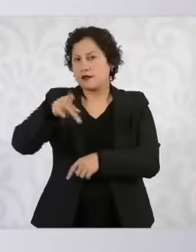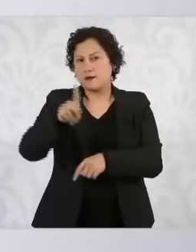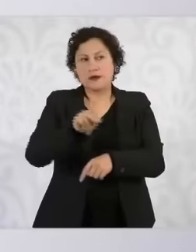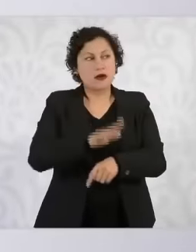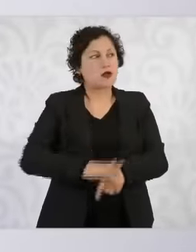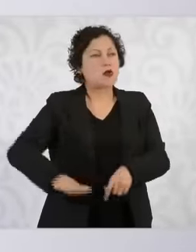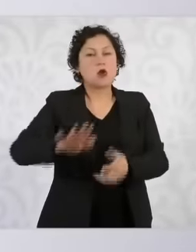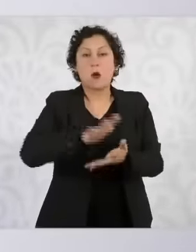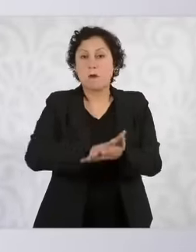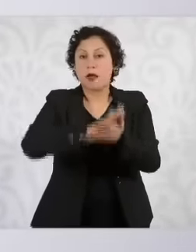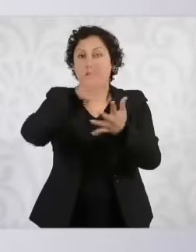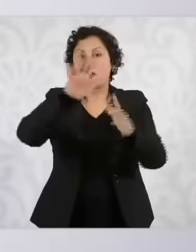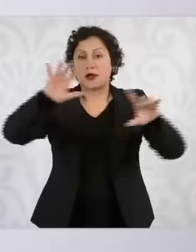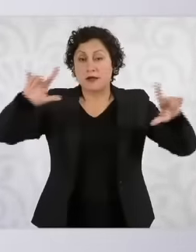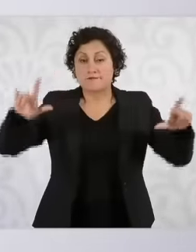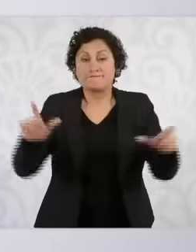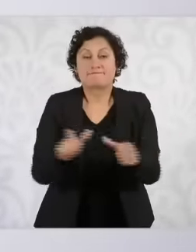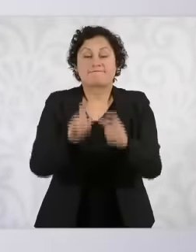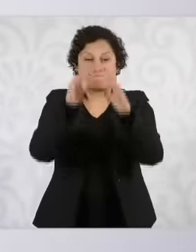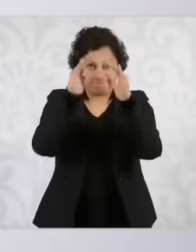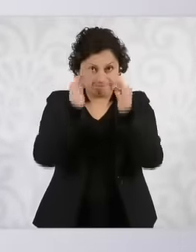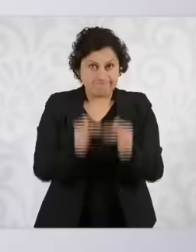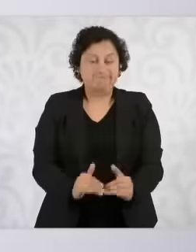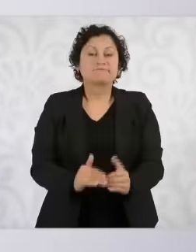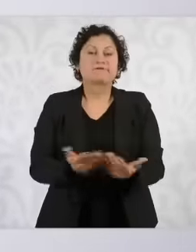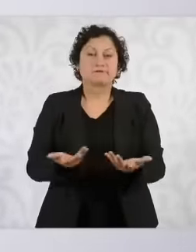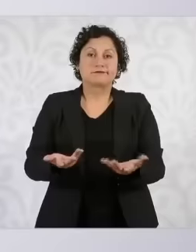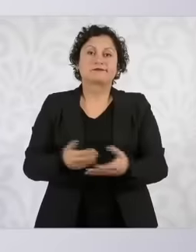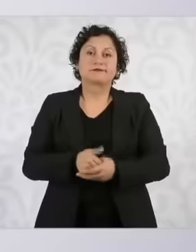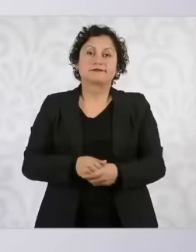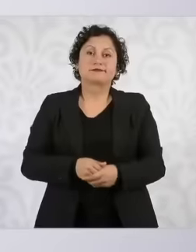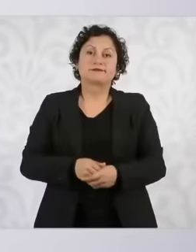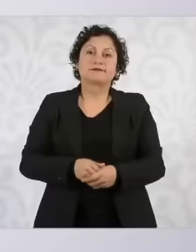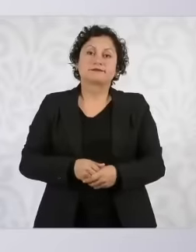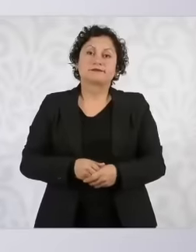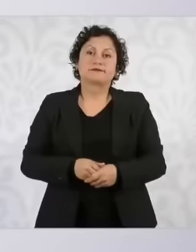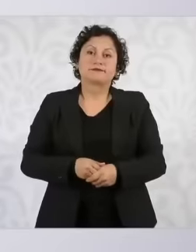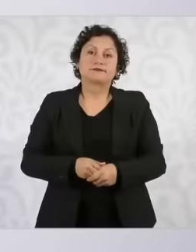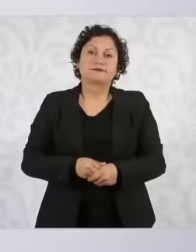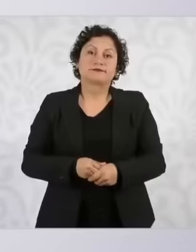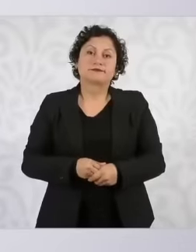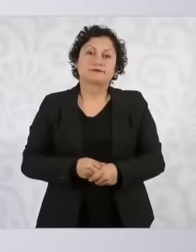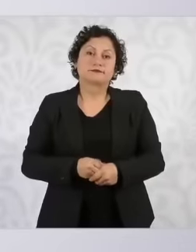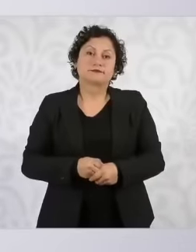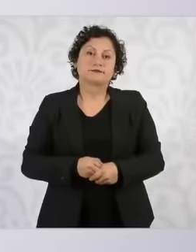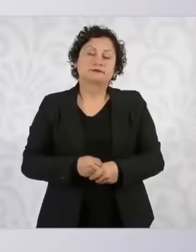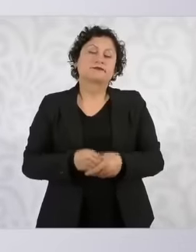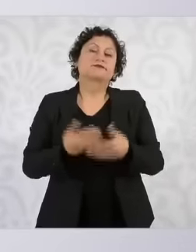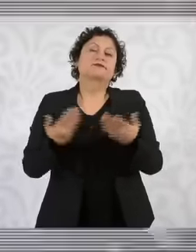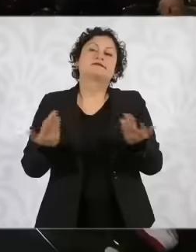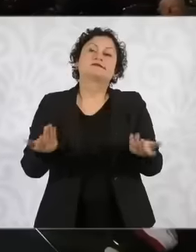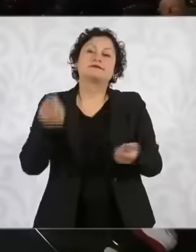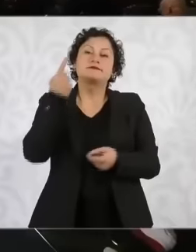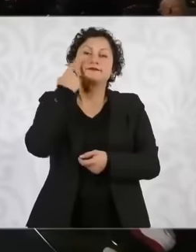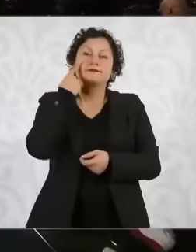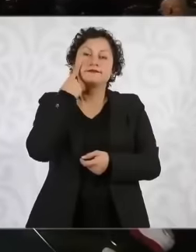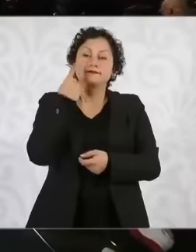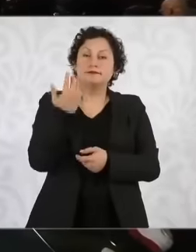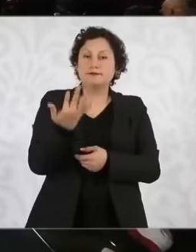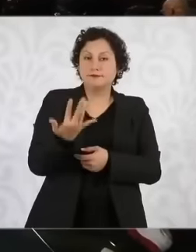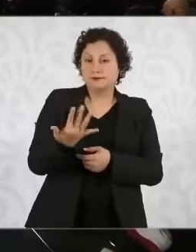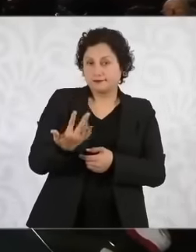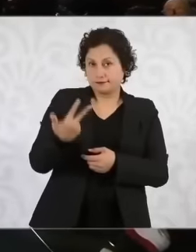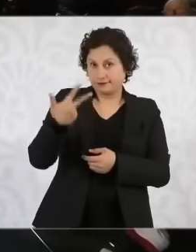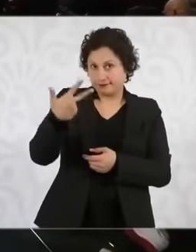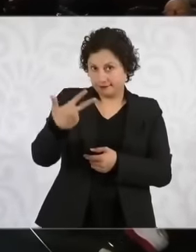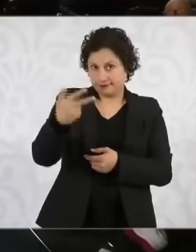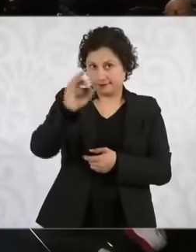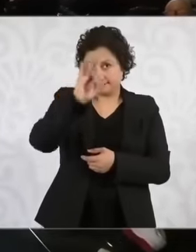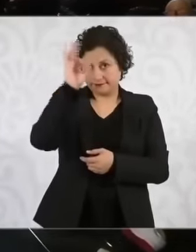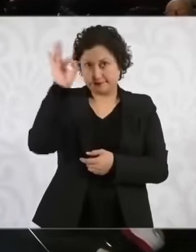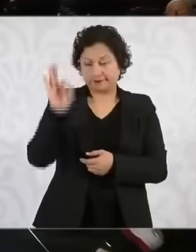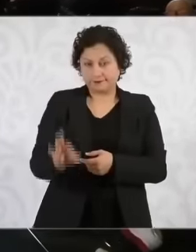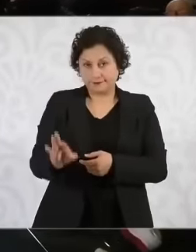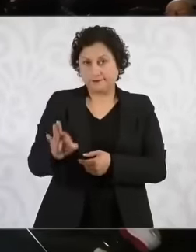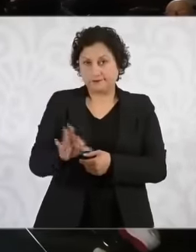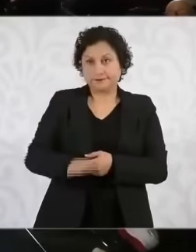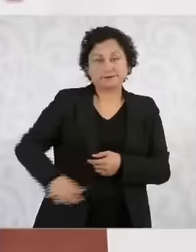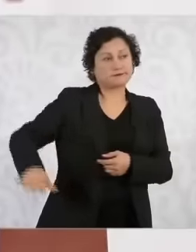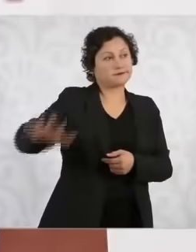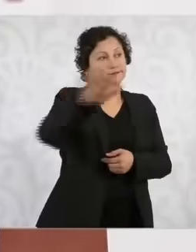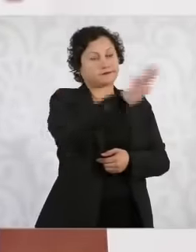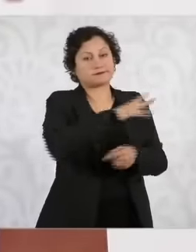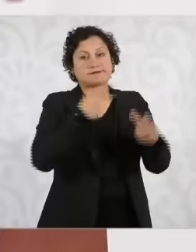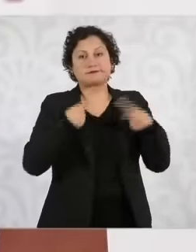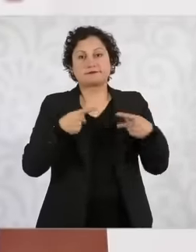does not mean that it is still 52 58 because the entire country feels insecure and we have